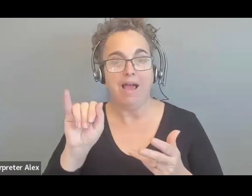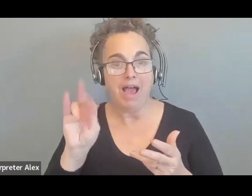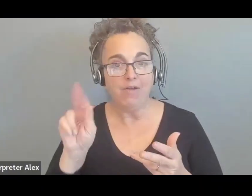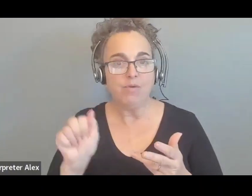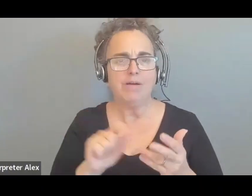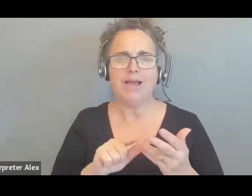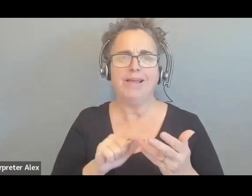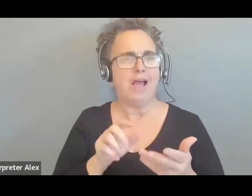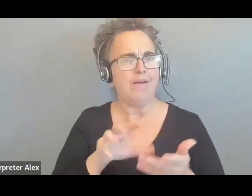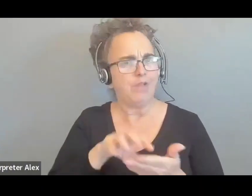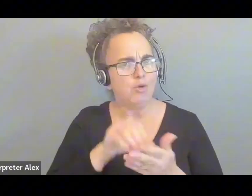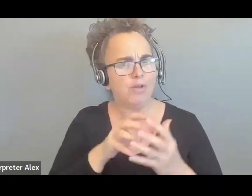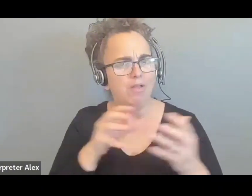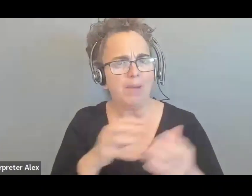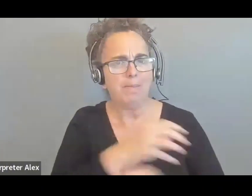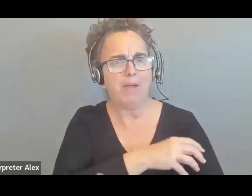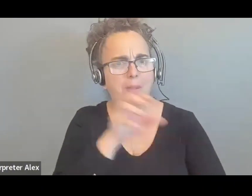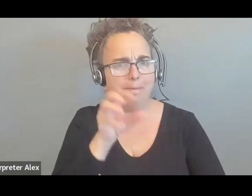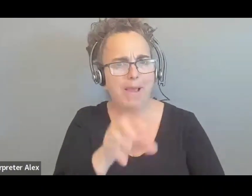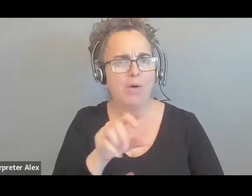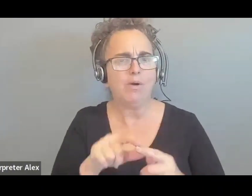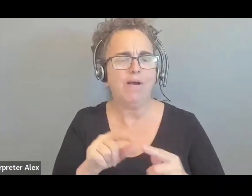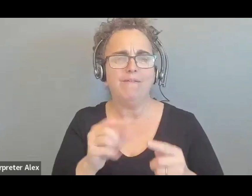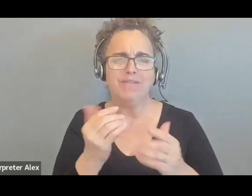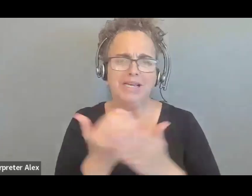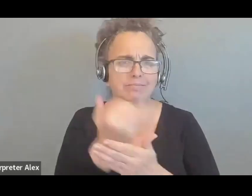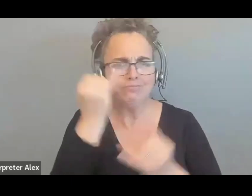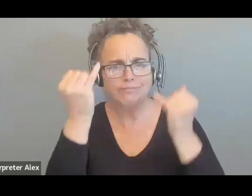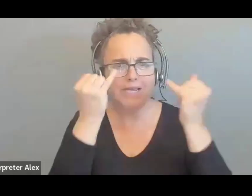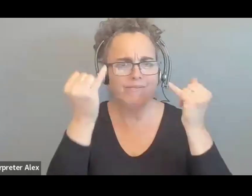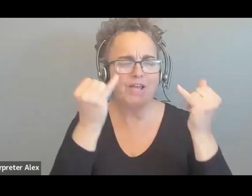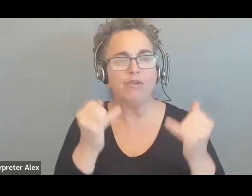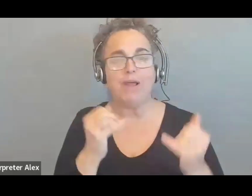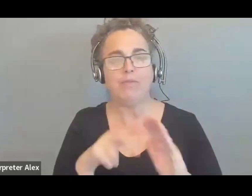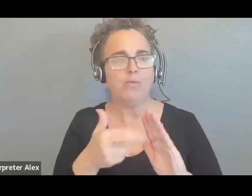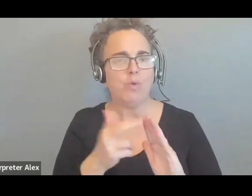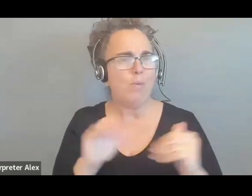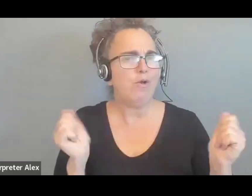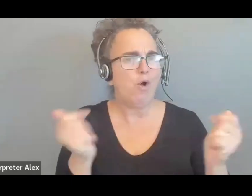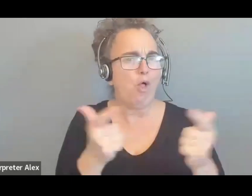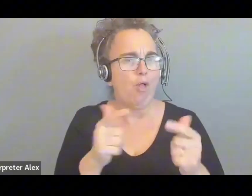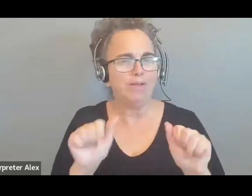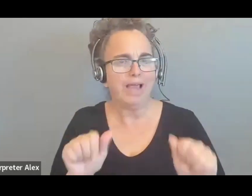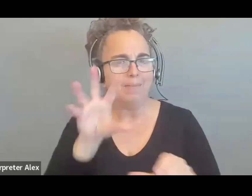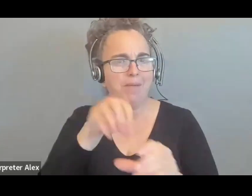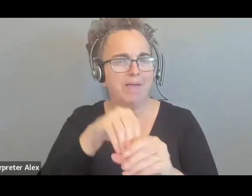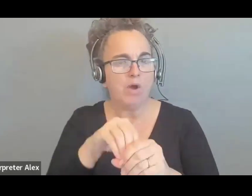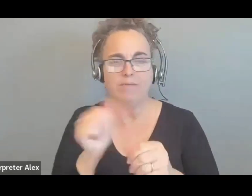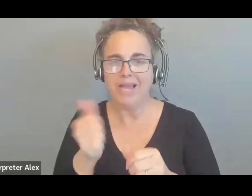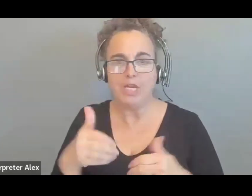with technology, the role that we can all play in any young person or young leader out there